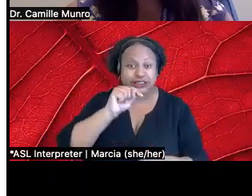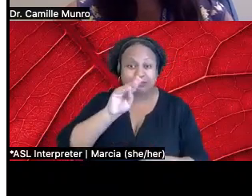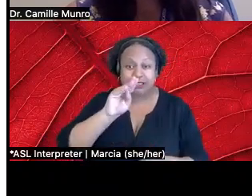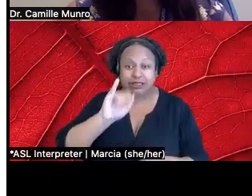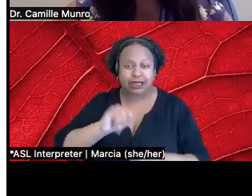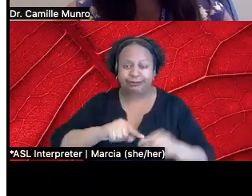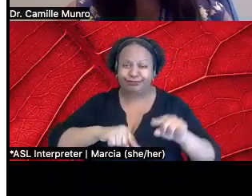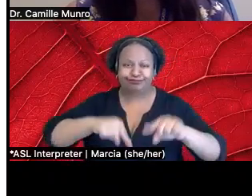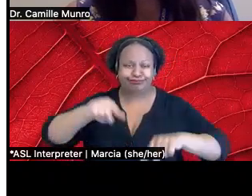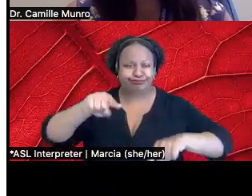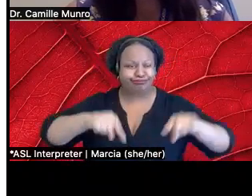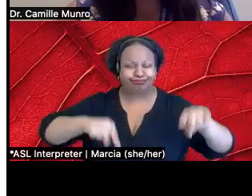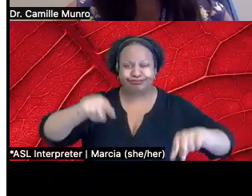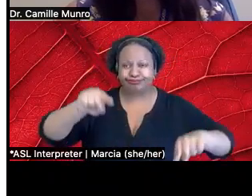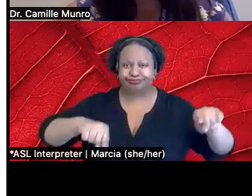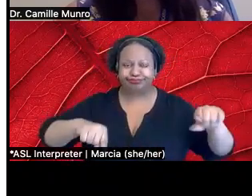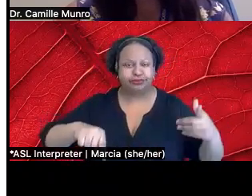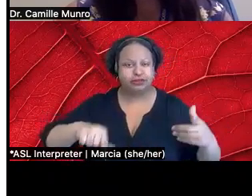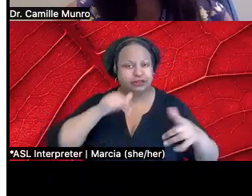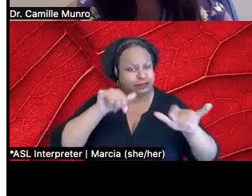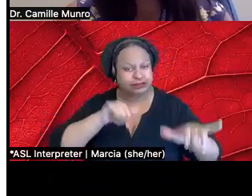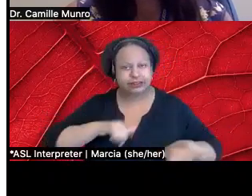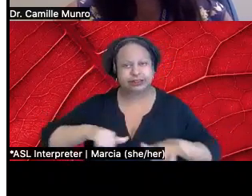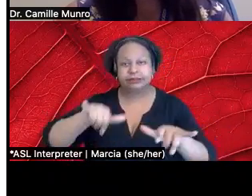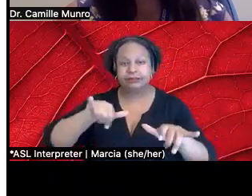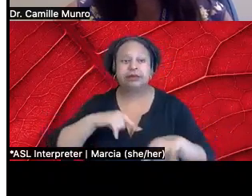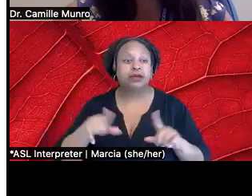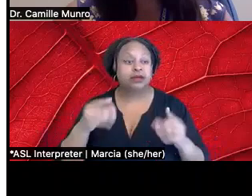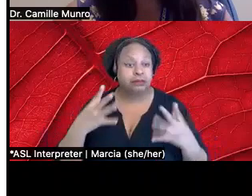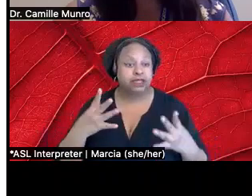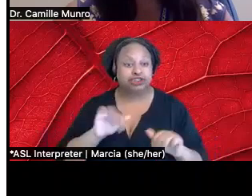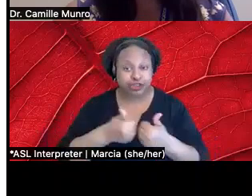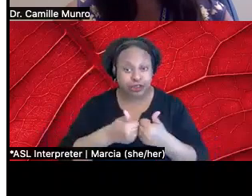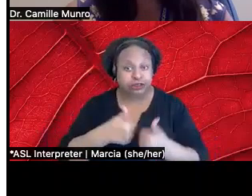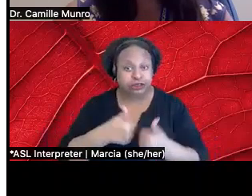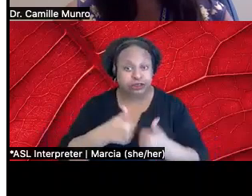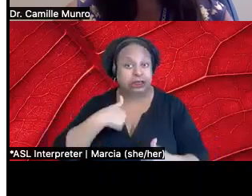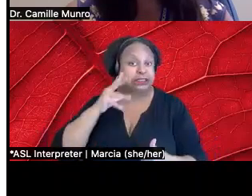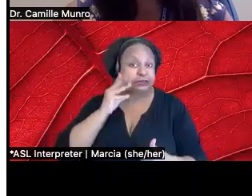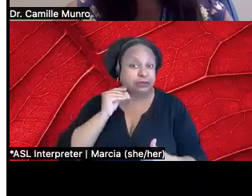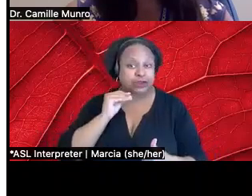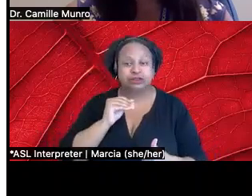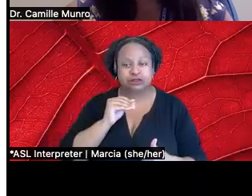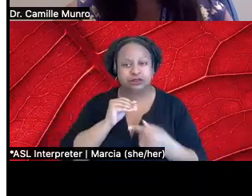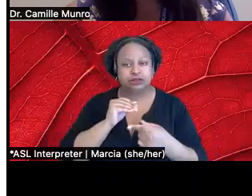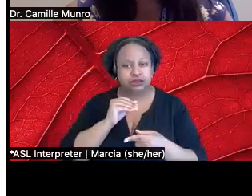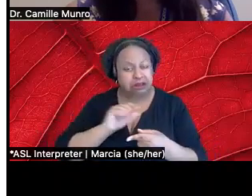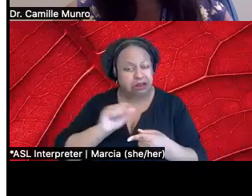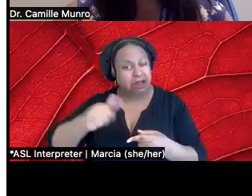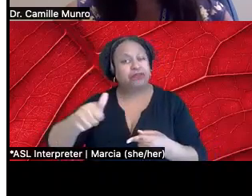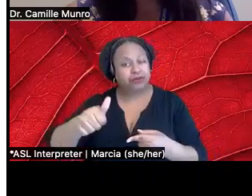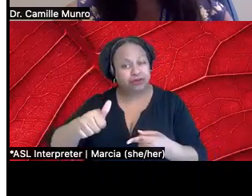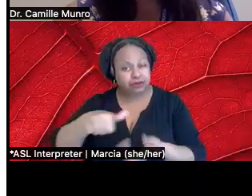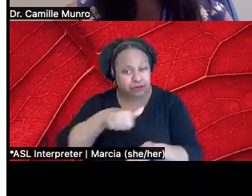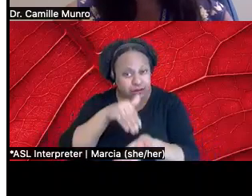But a lot of these challenges that I faced are not uncommon among other physicians with disabilities.